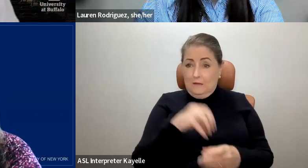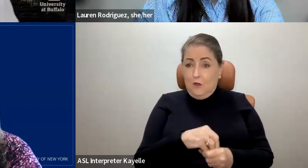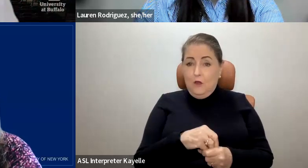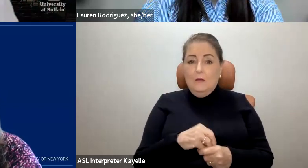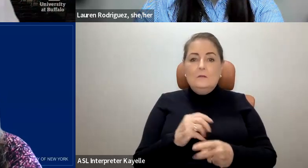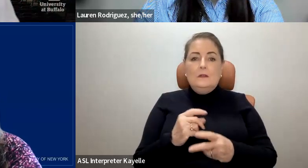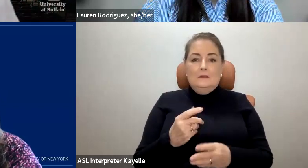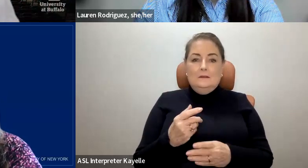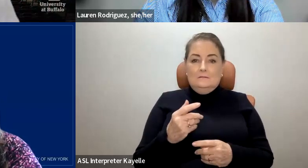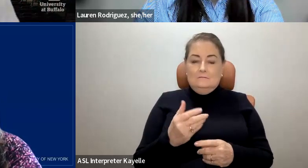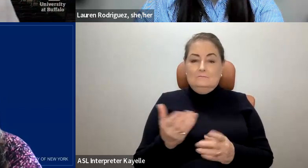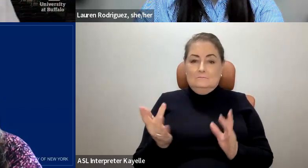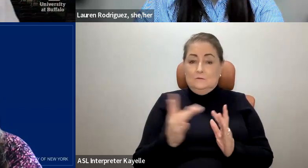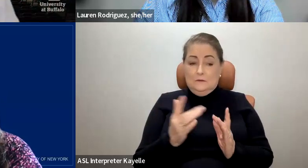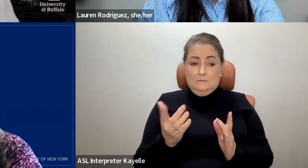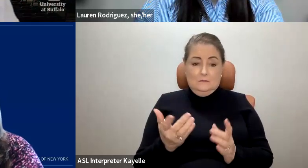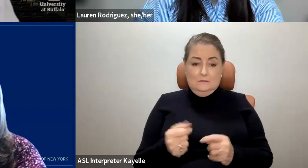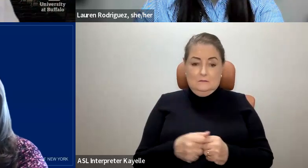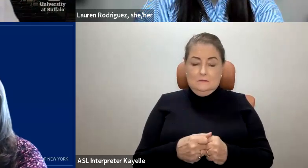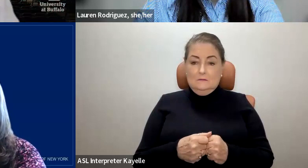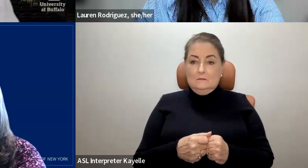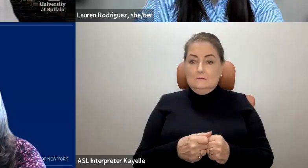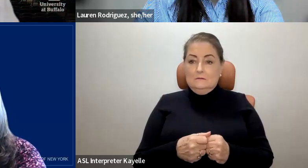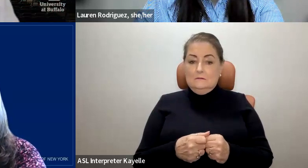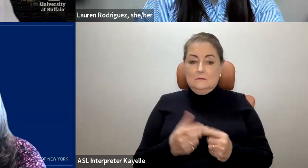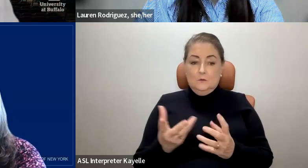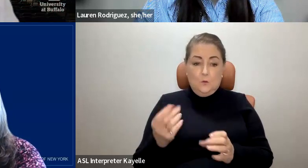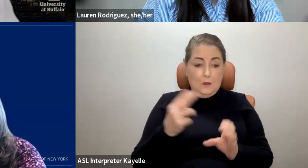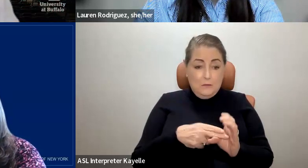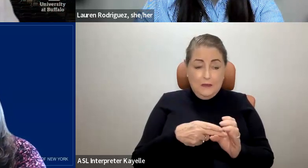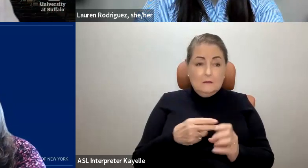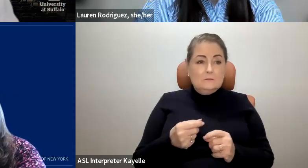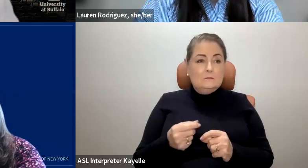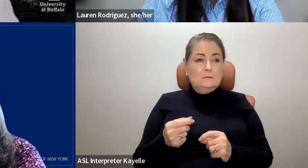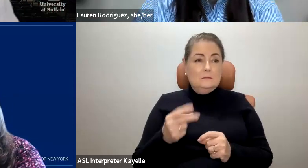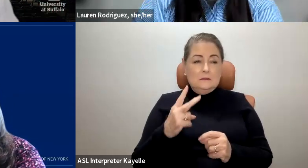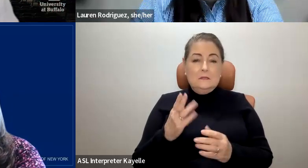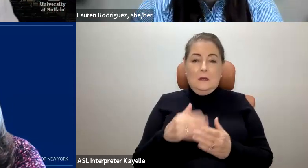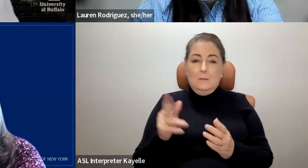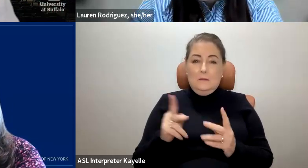feel free to reach out again, open up the floor here. If you want to be participating again, I see some people from CUNY